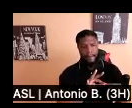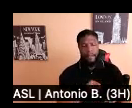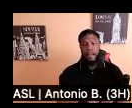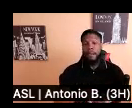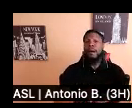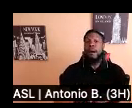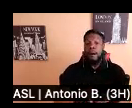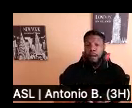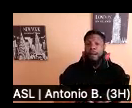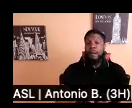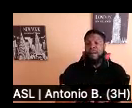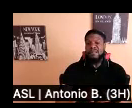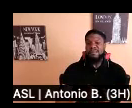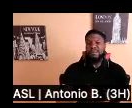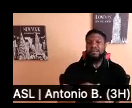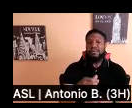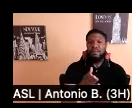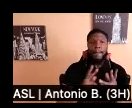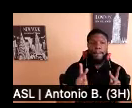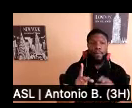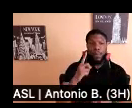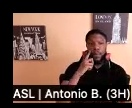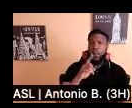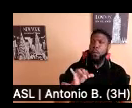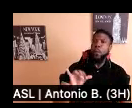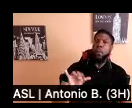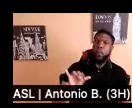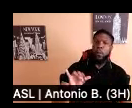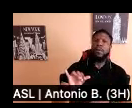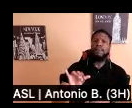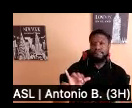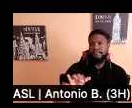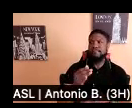feedback from a defensive posture, enough do that we try to pay special attention to quote unquote,